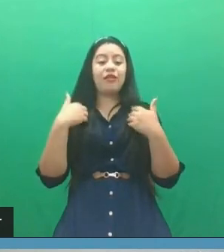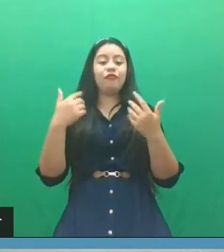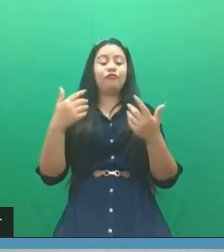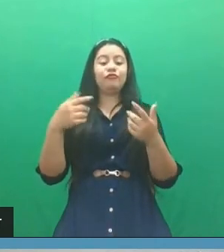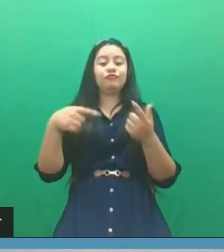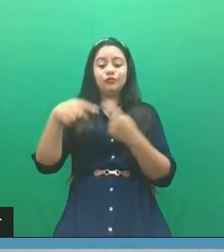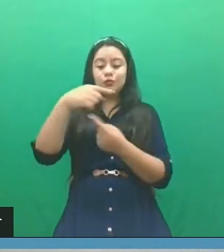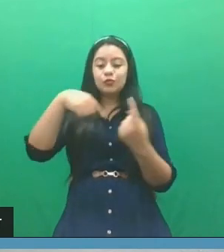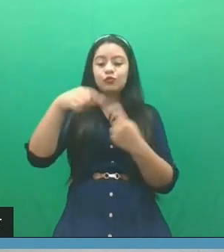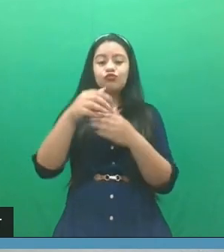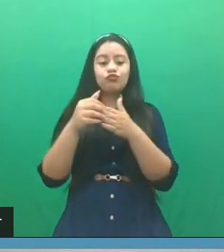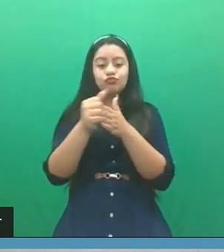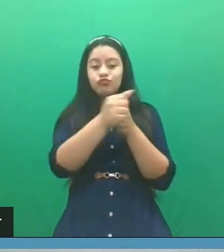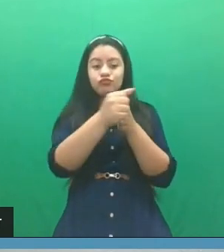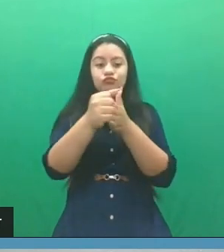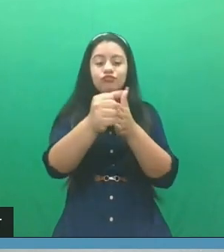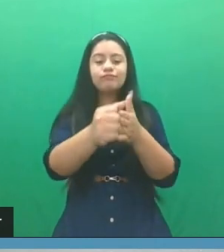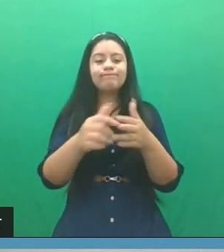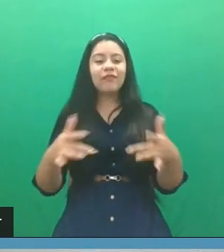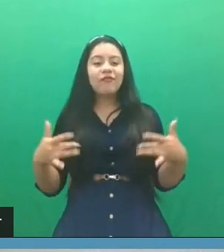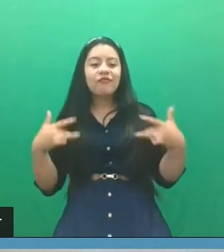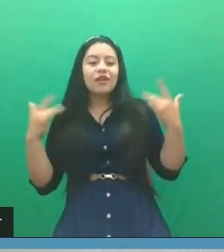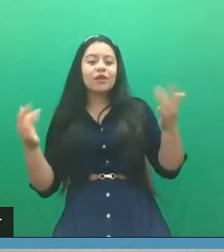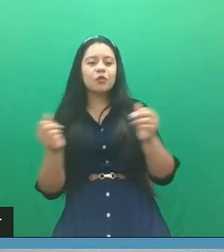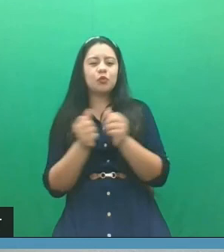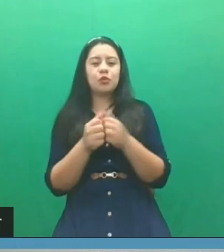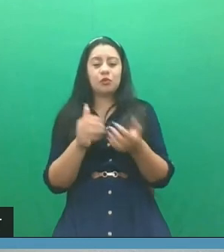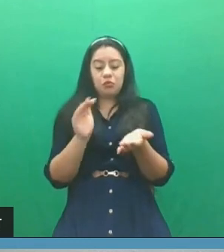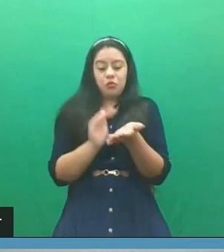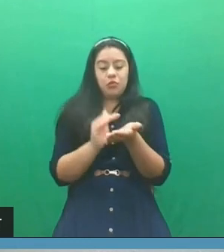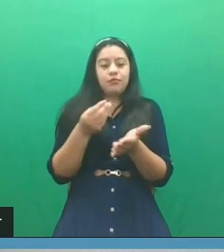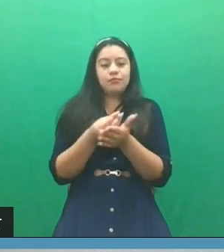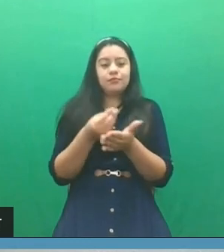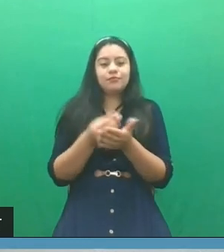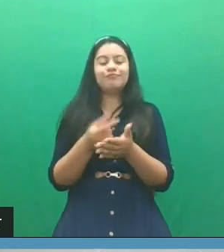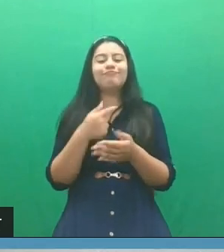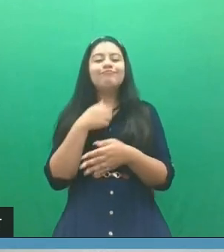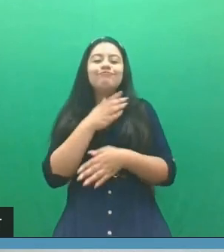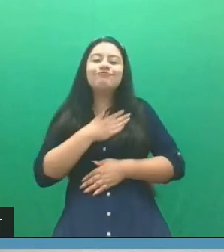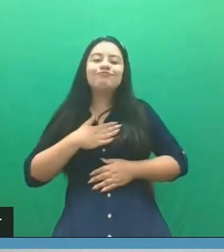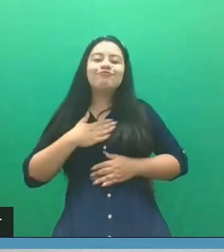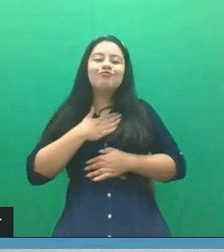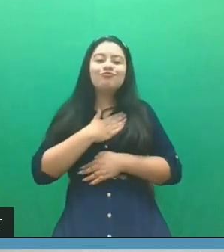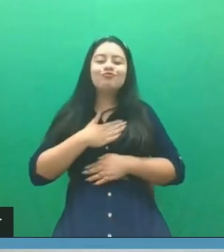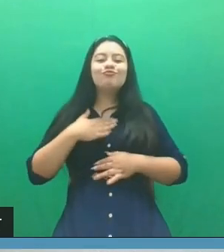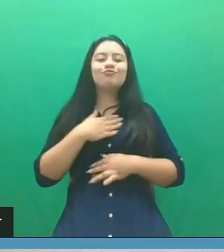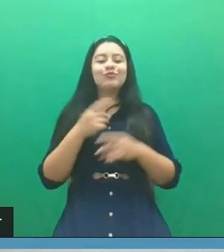and very basic technology tools. So I have truly enjoyed being your host for module one